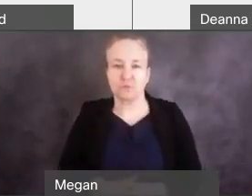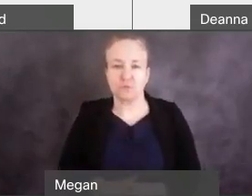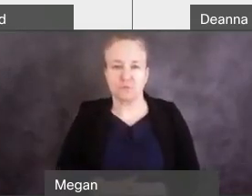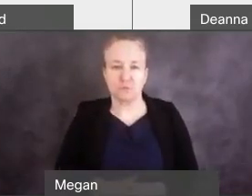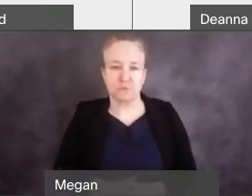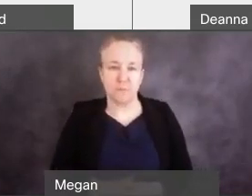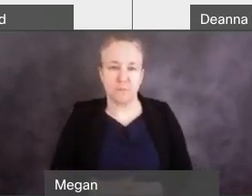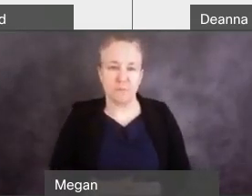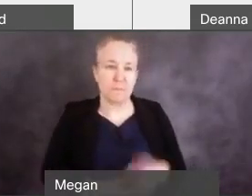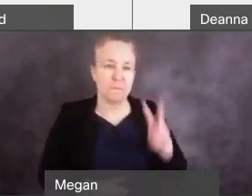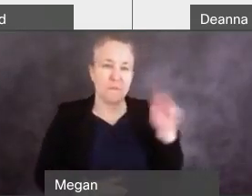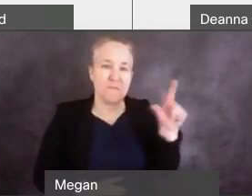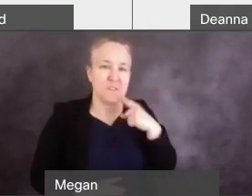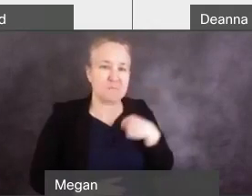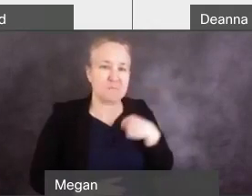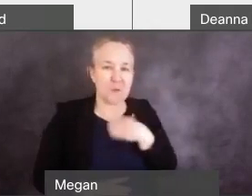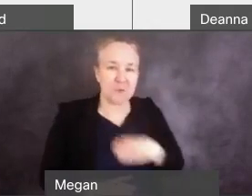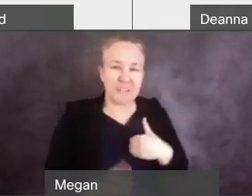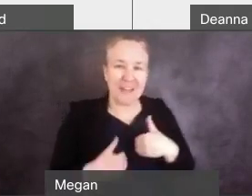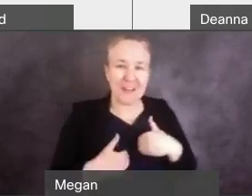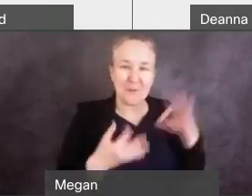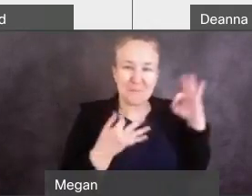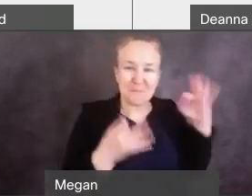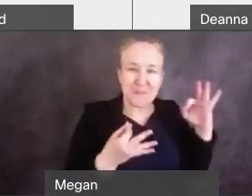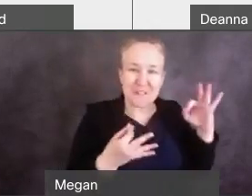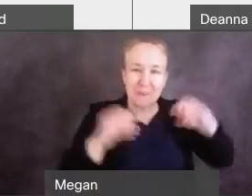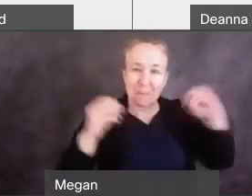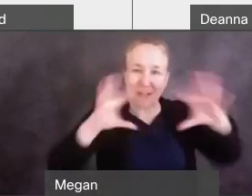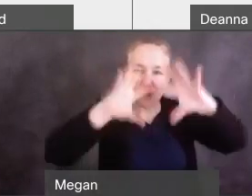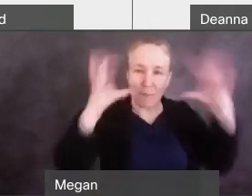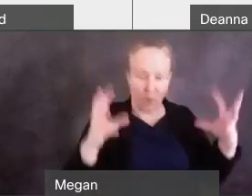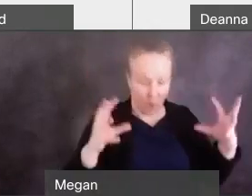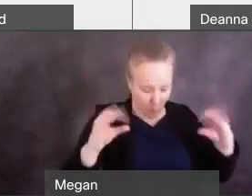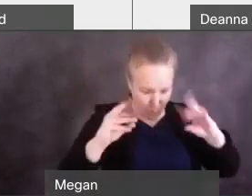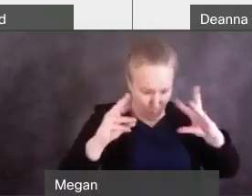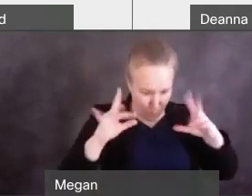[Commissioner Arkoosh] Well, I wish I had a perfect crystal ball which I would need to answer that question.